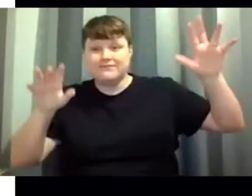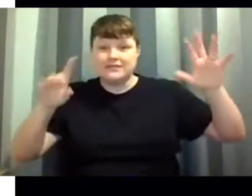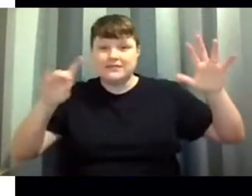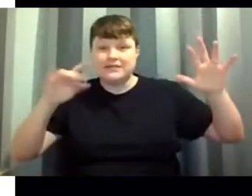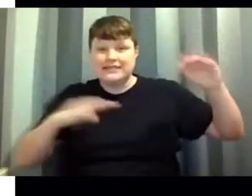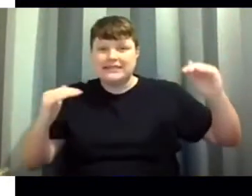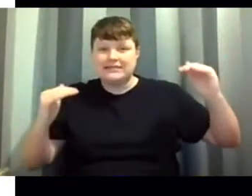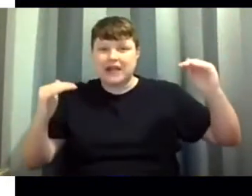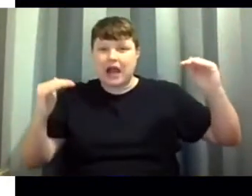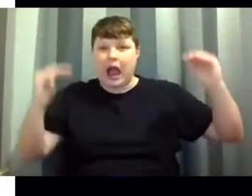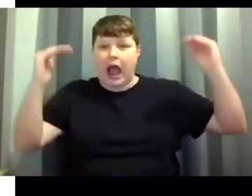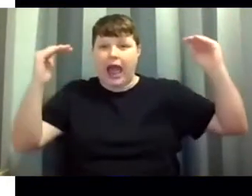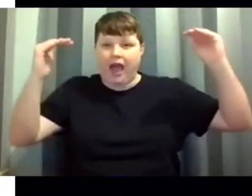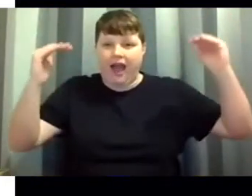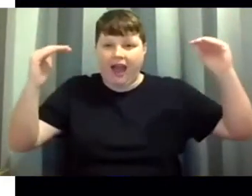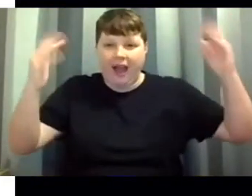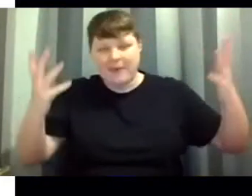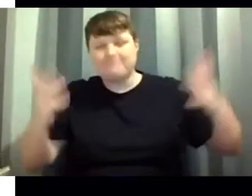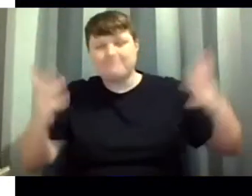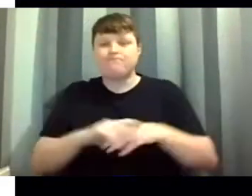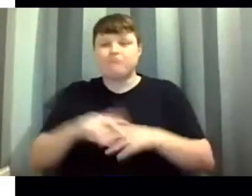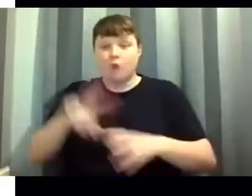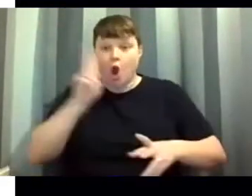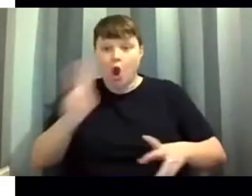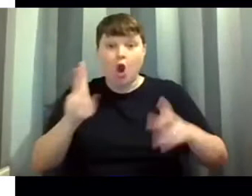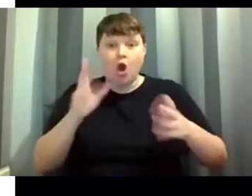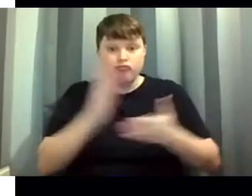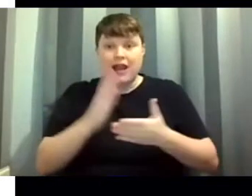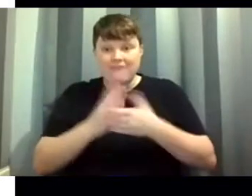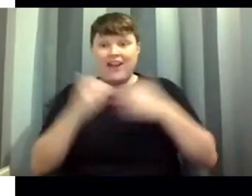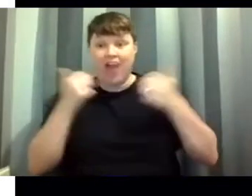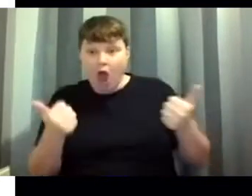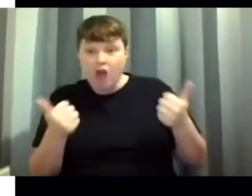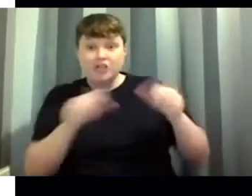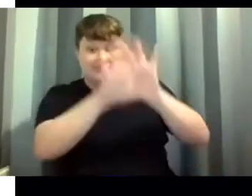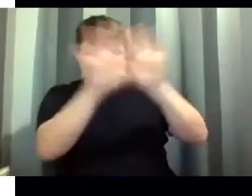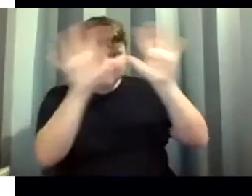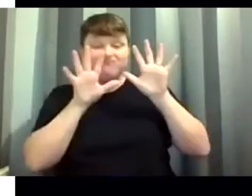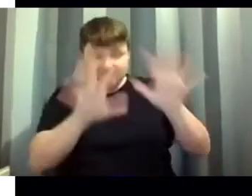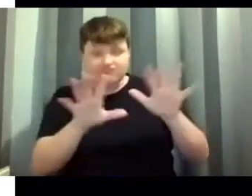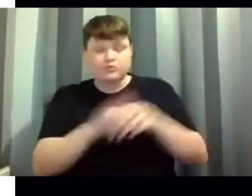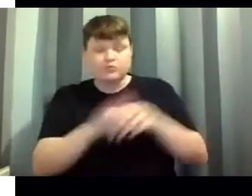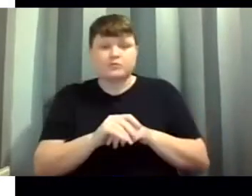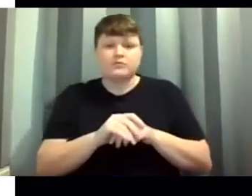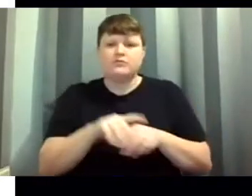enough about that. It does look really, really good. This, on the other hand, is the mineral